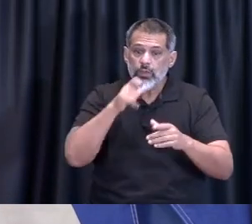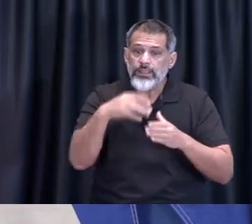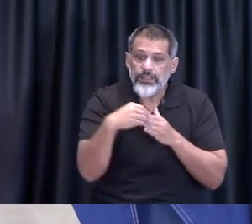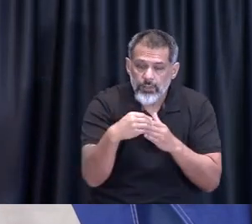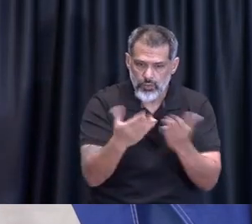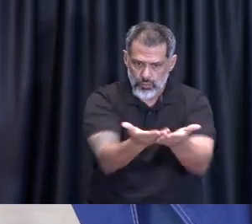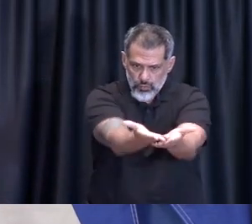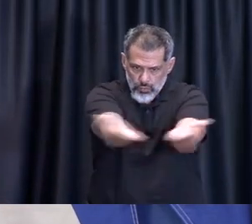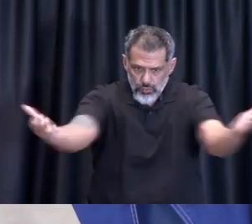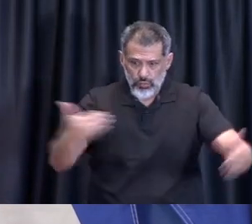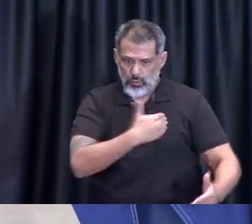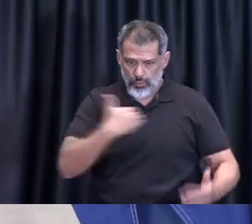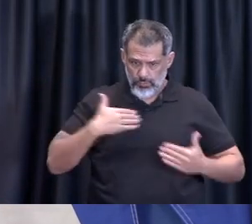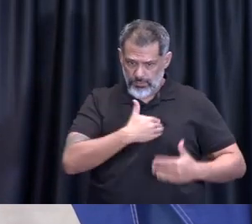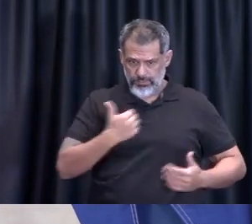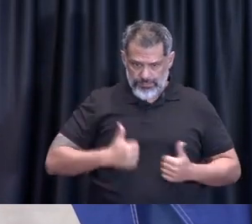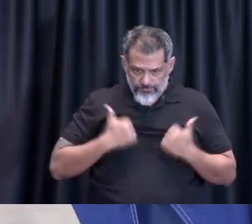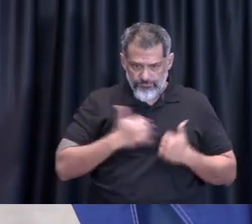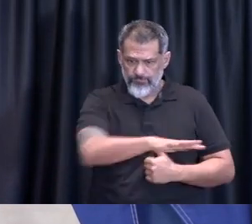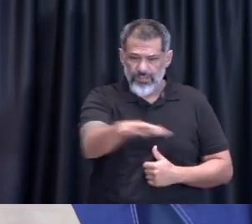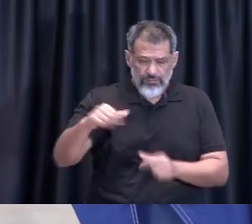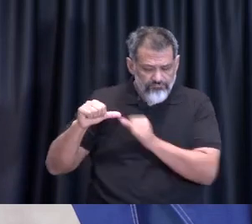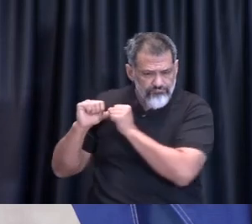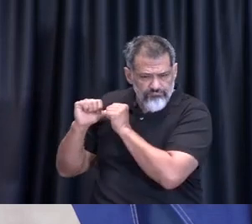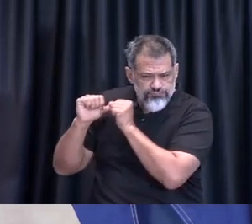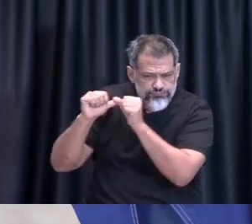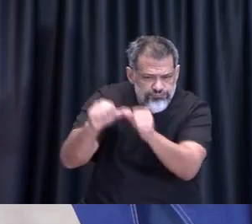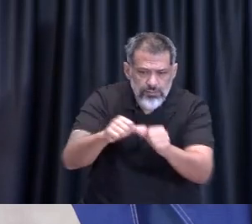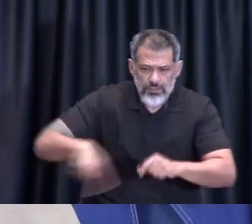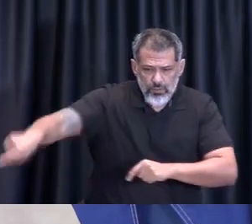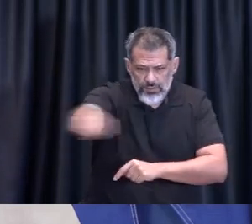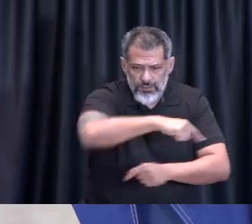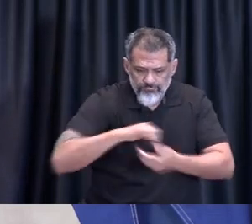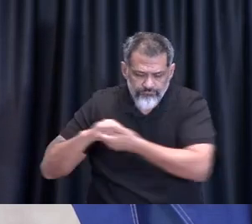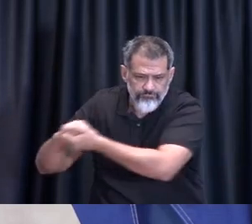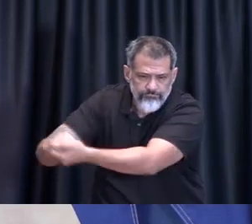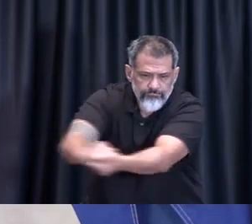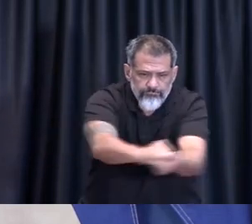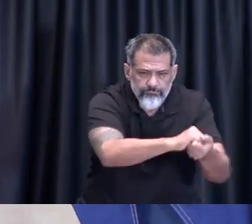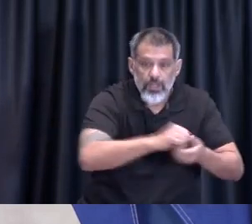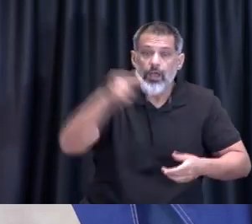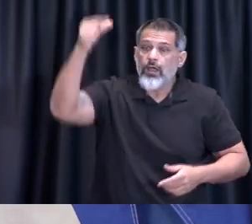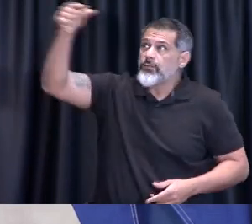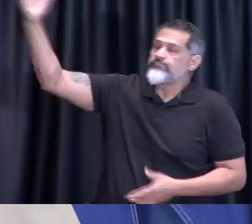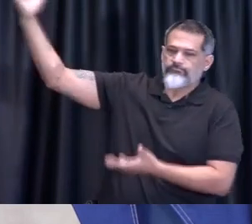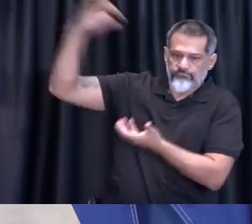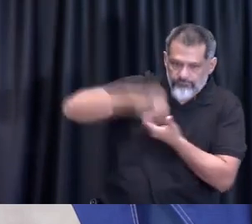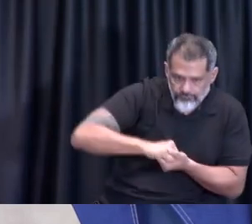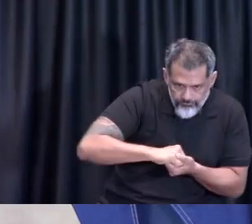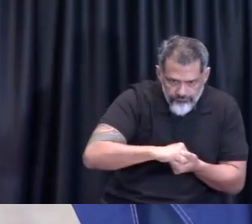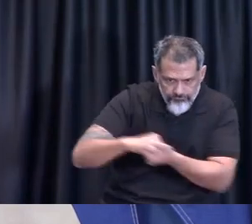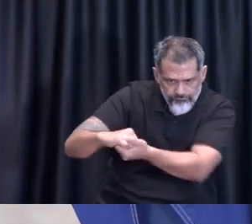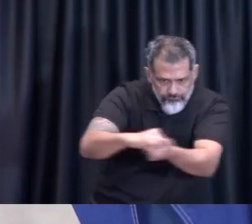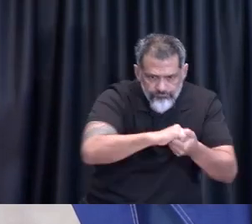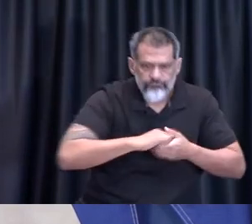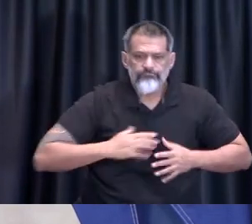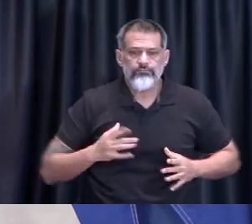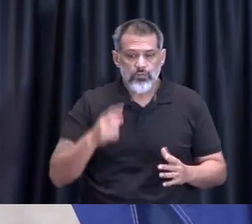worked non-stop together and effectively, and including together with the other governments to handle and often rapidly changing health crises